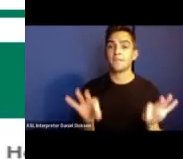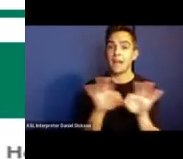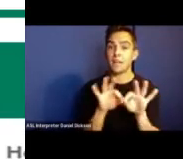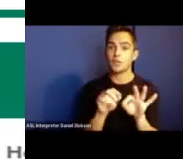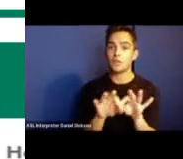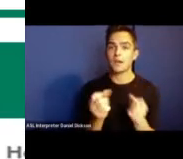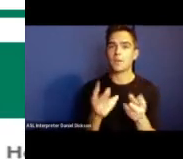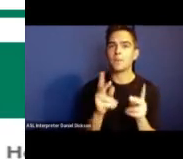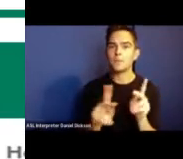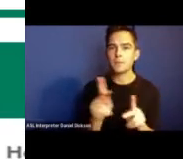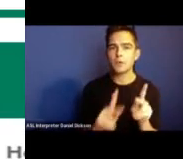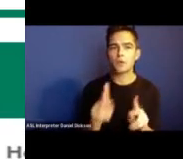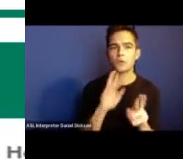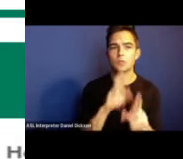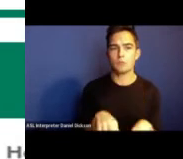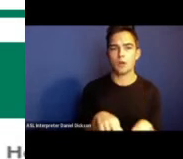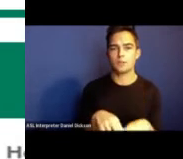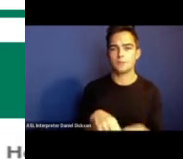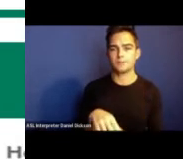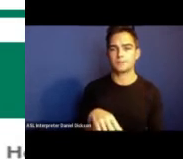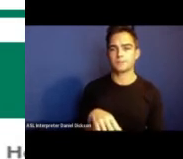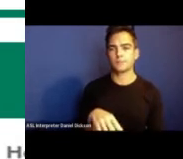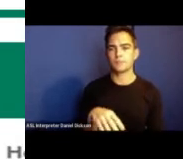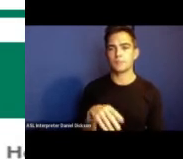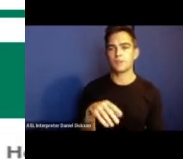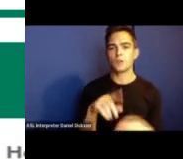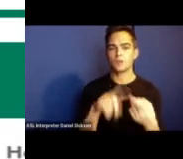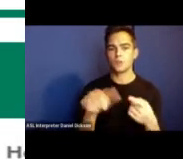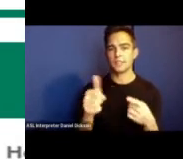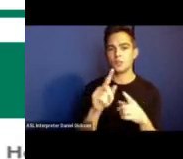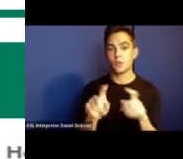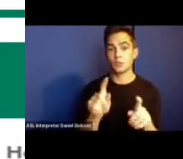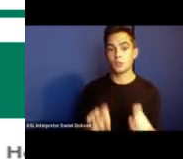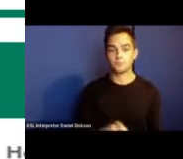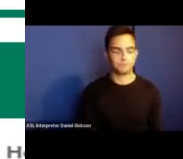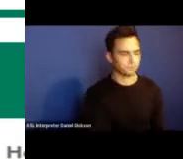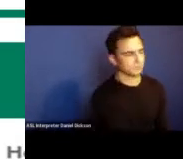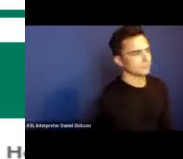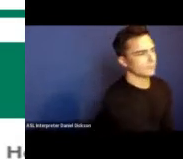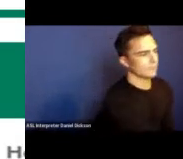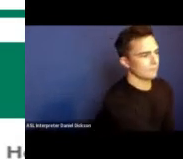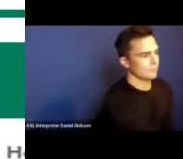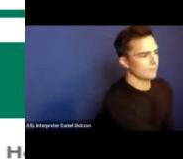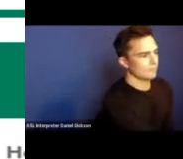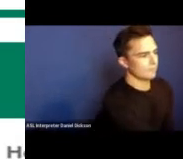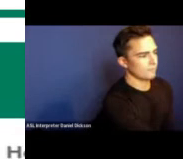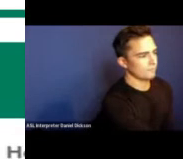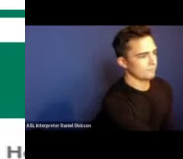many folks responded to the 10 questions, and then demographic breakdowns of the folks that